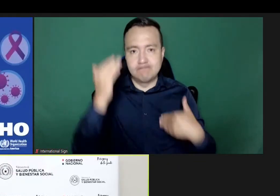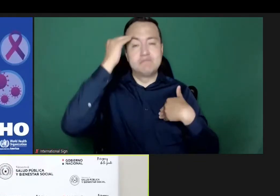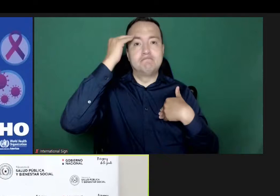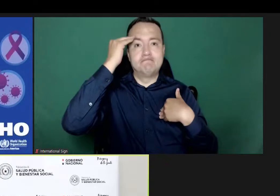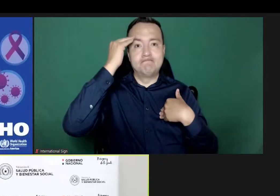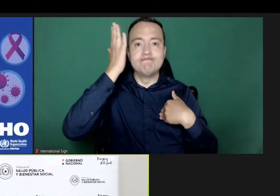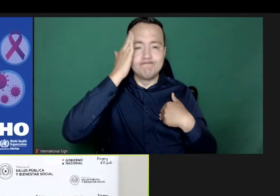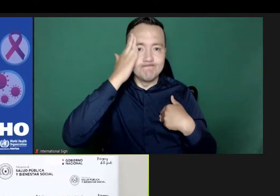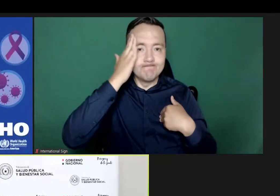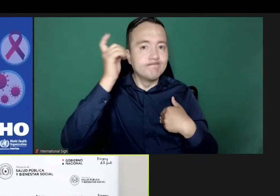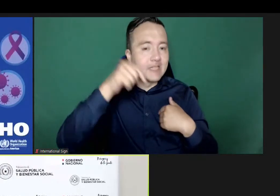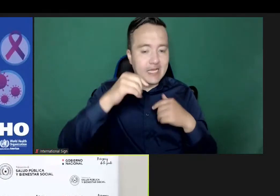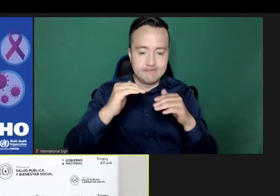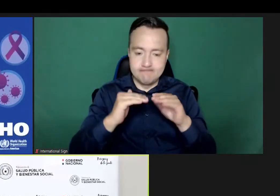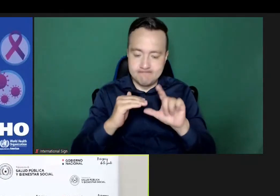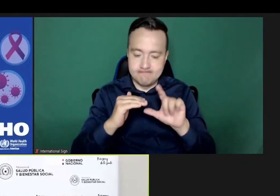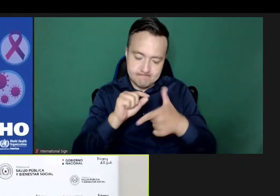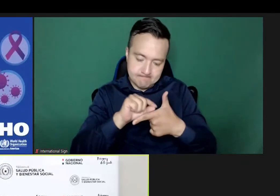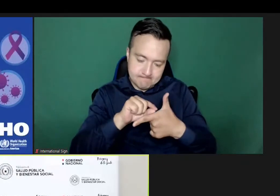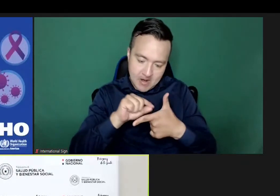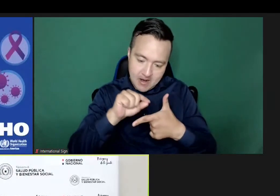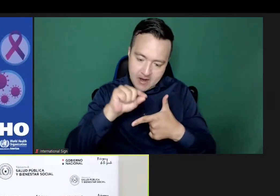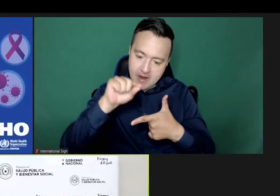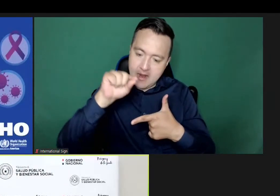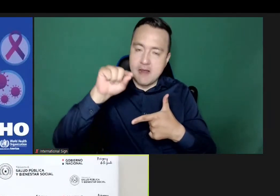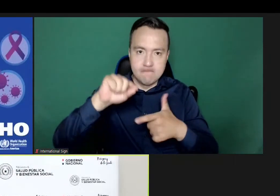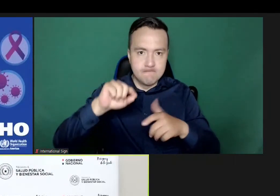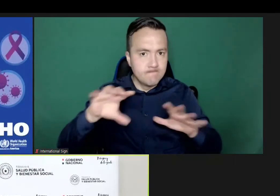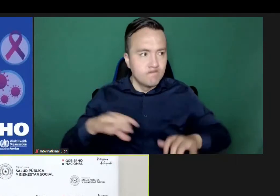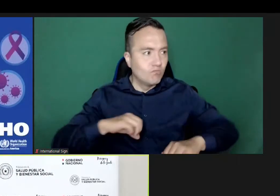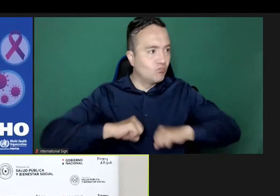taking physical activity very seriously.